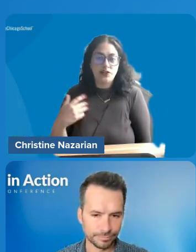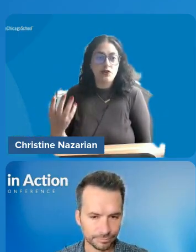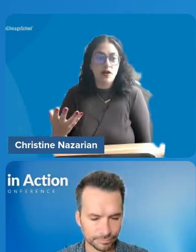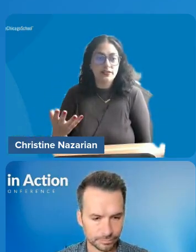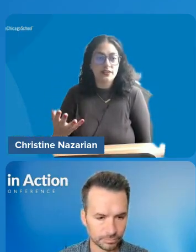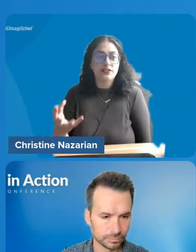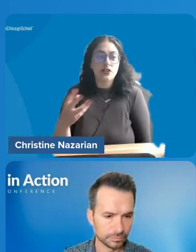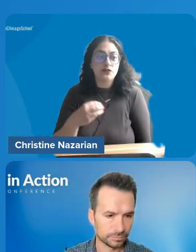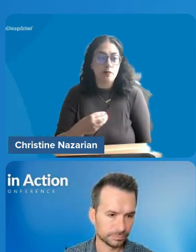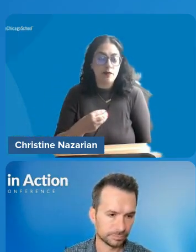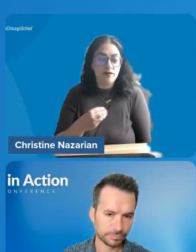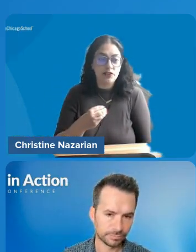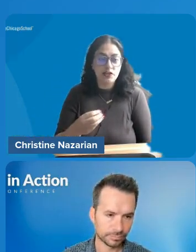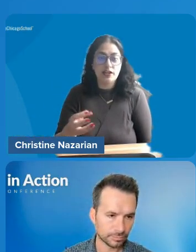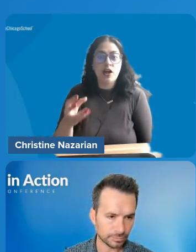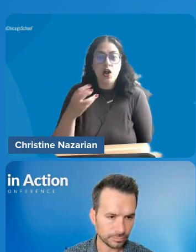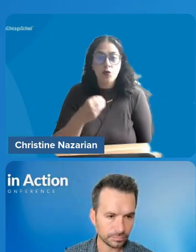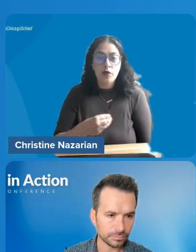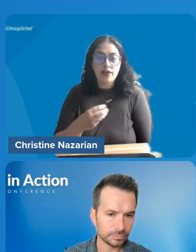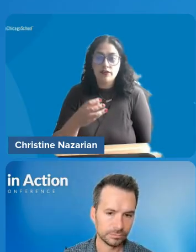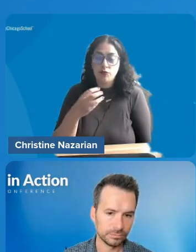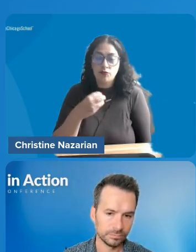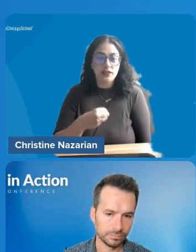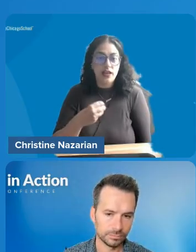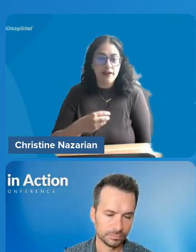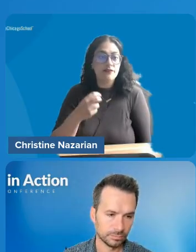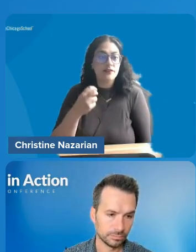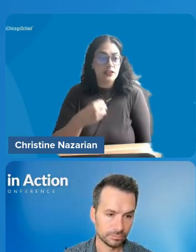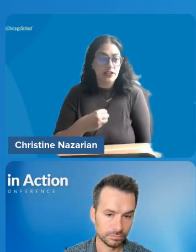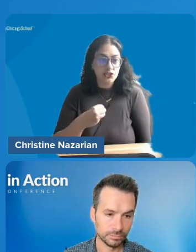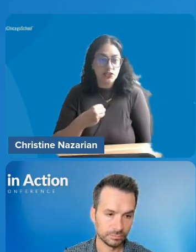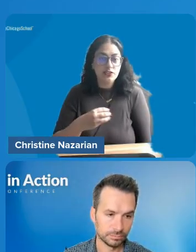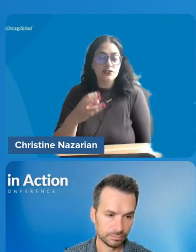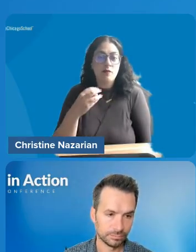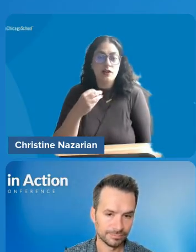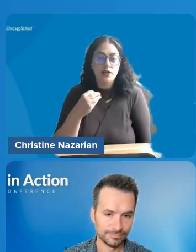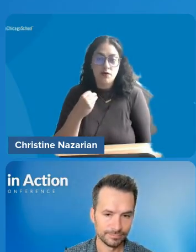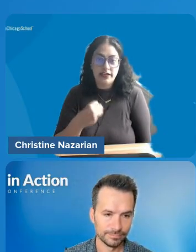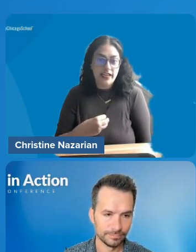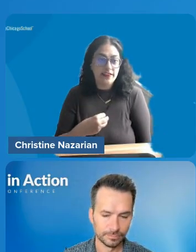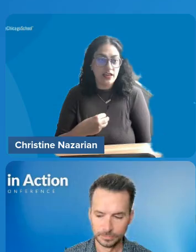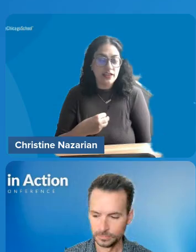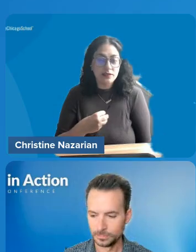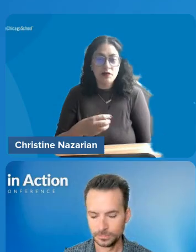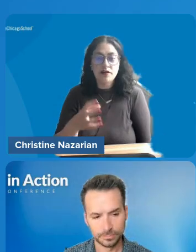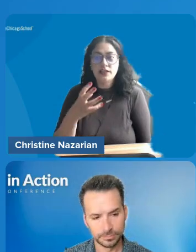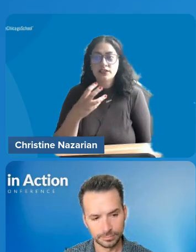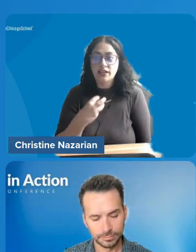nuances of supervision with a real life clinician, someone who has had the experience and the